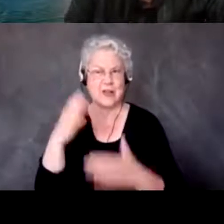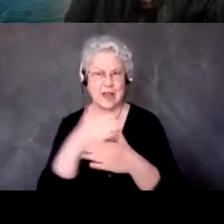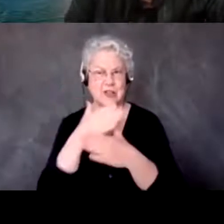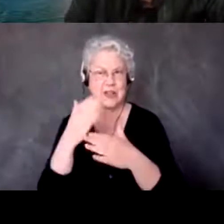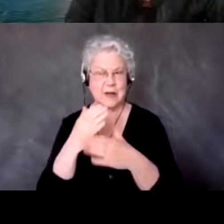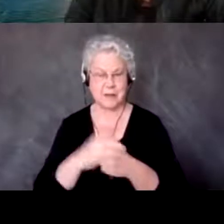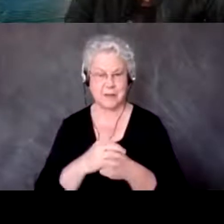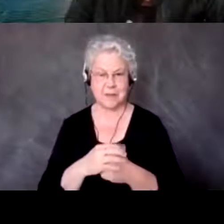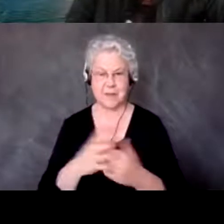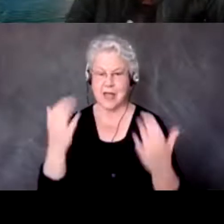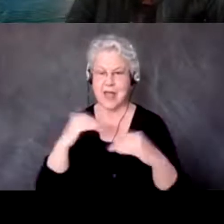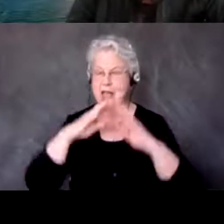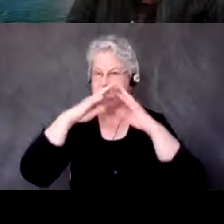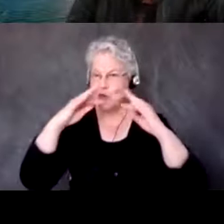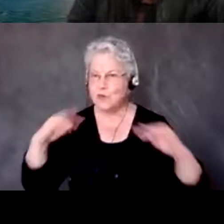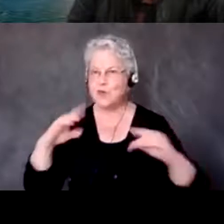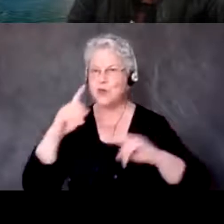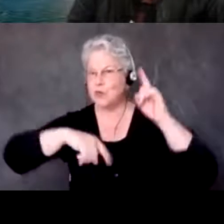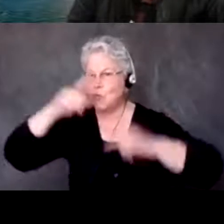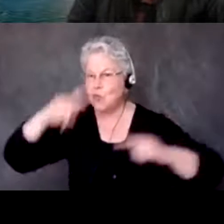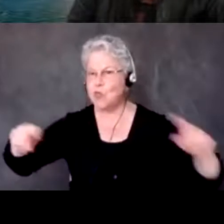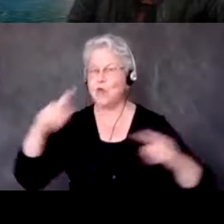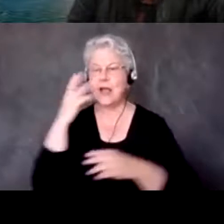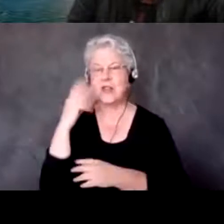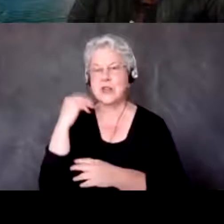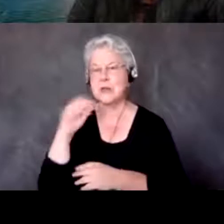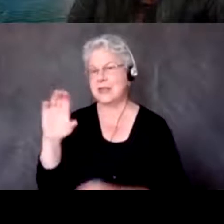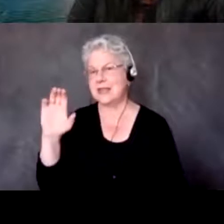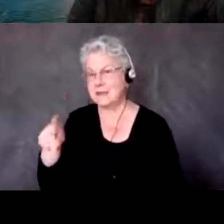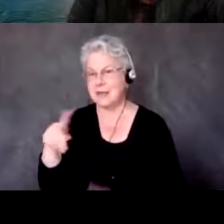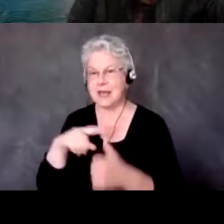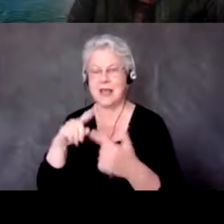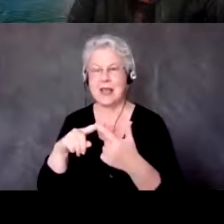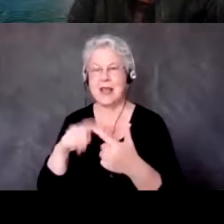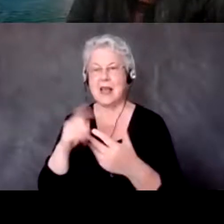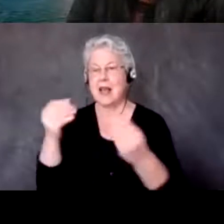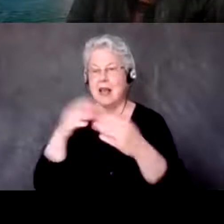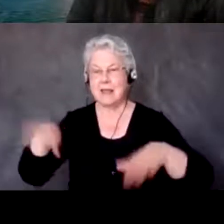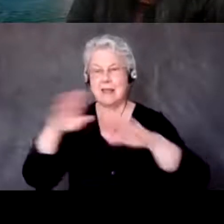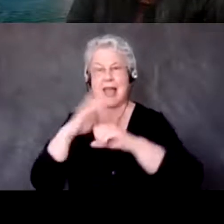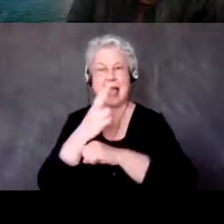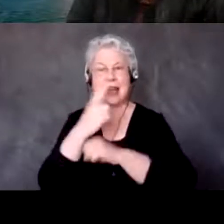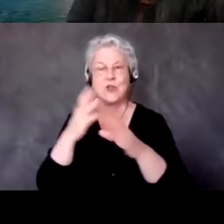I’ve got a diverse range of experience from CCP, to land use planning, to language revitalization,